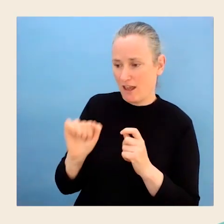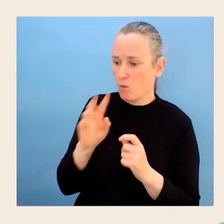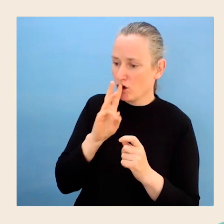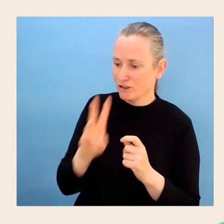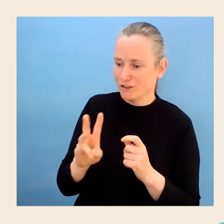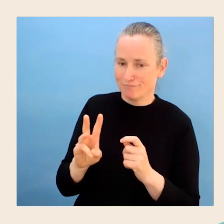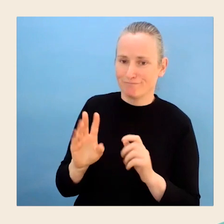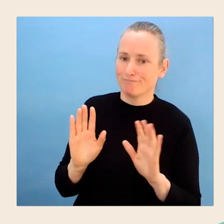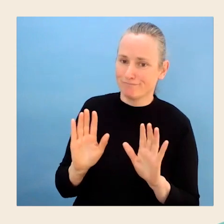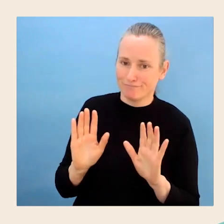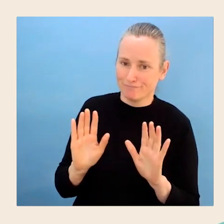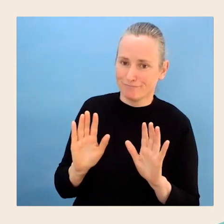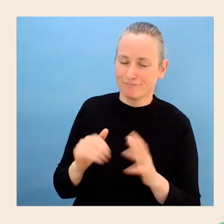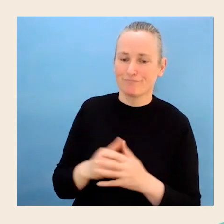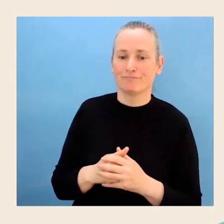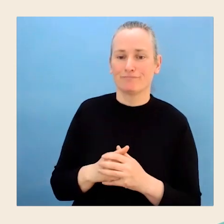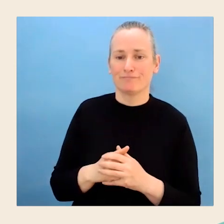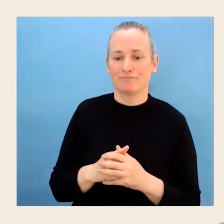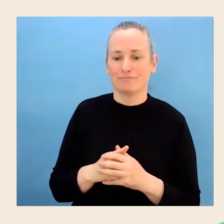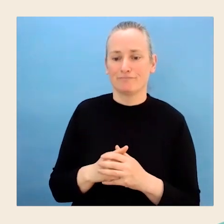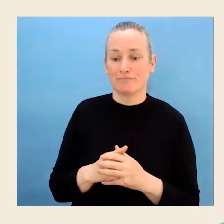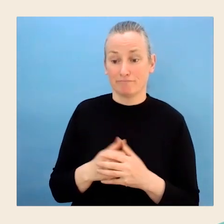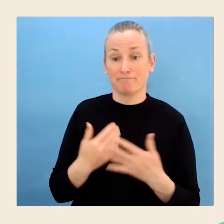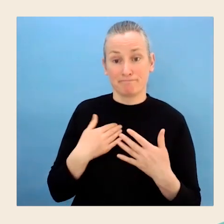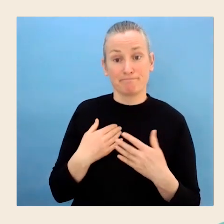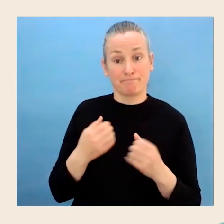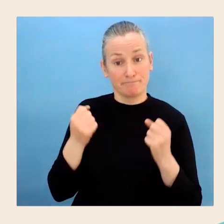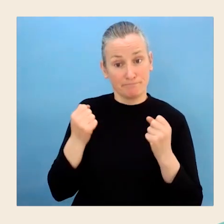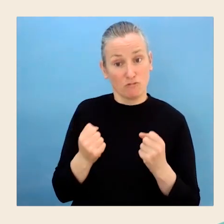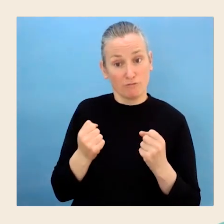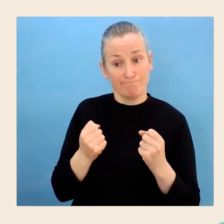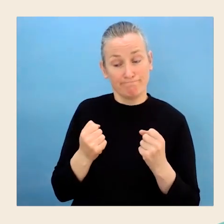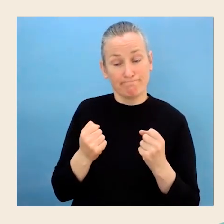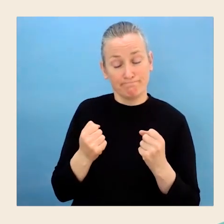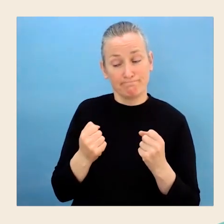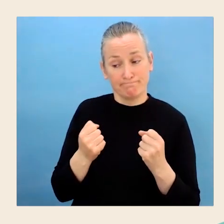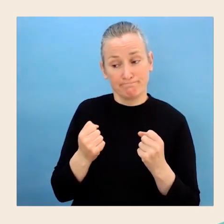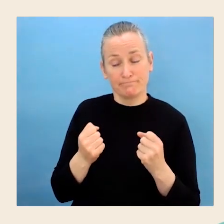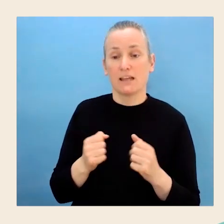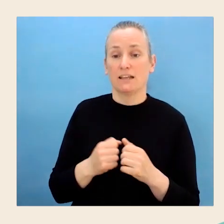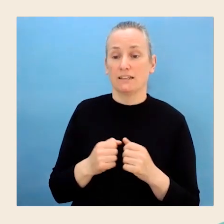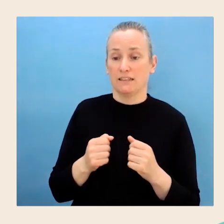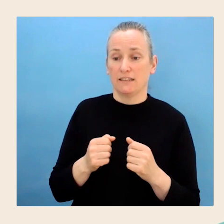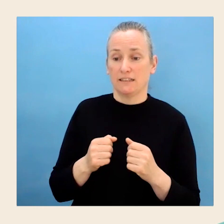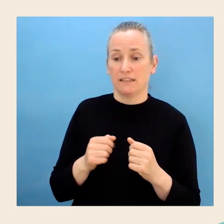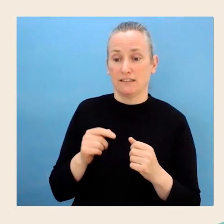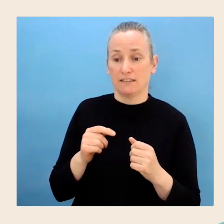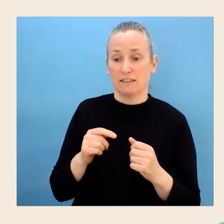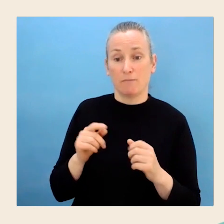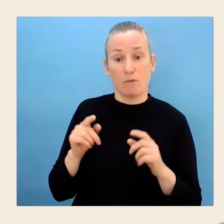And I made a point to do that because I would not feel comfortable